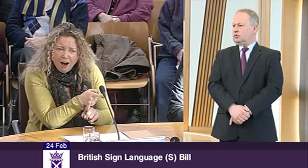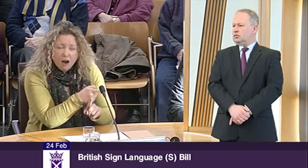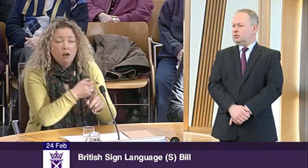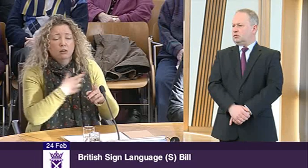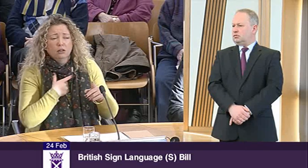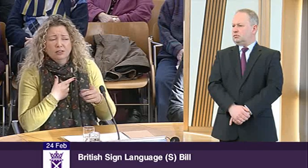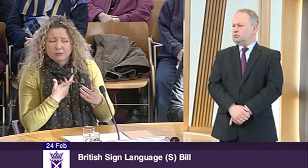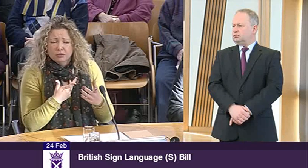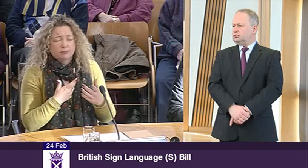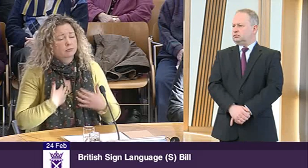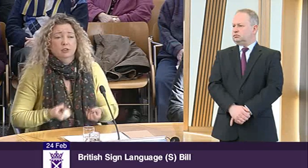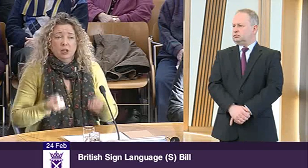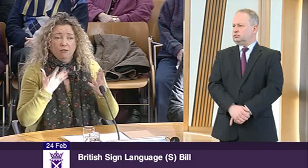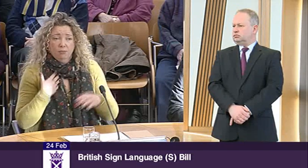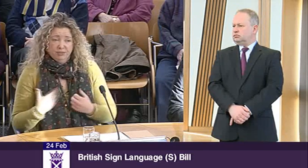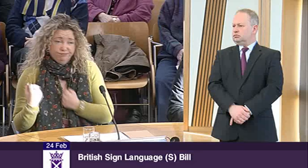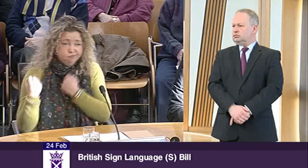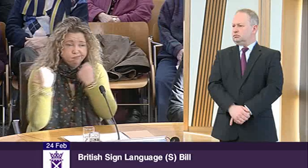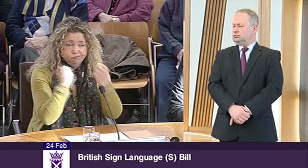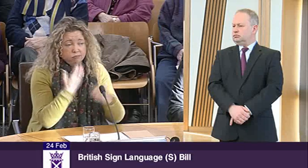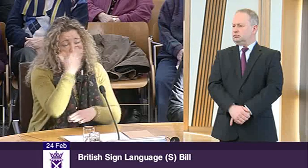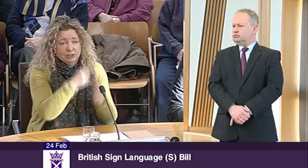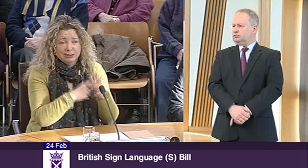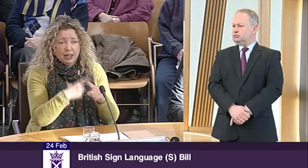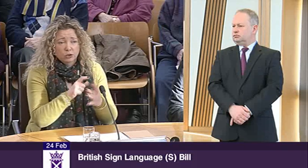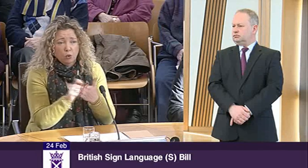language needs when I visited the tax office website. The fundamental lack of awareness